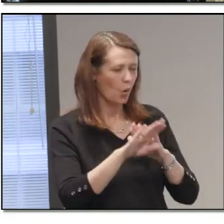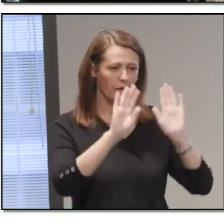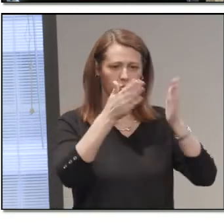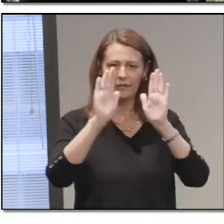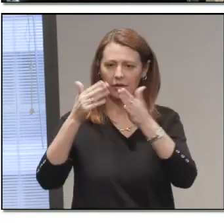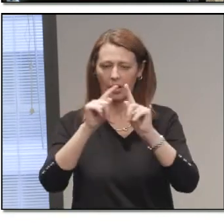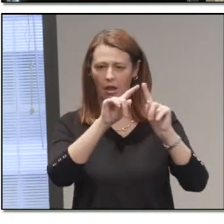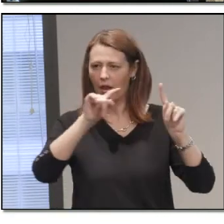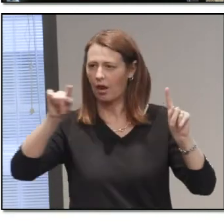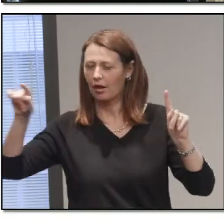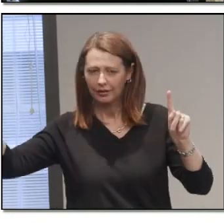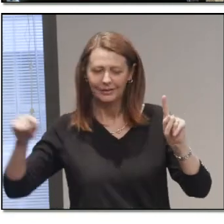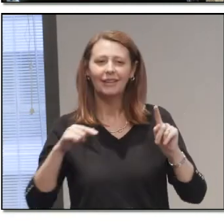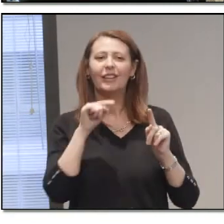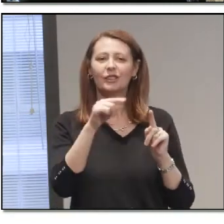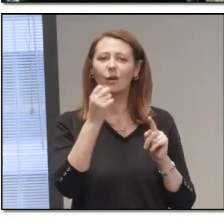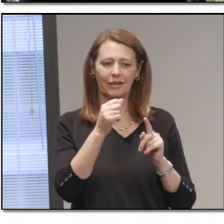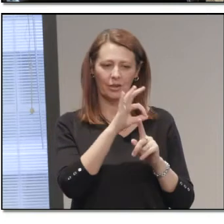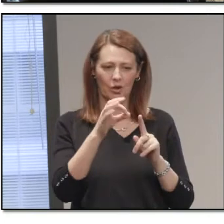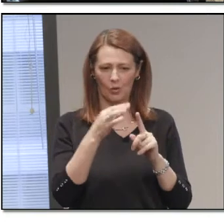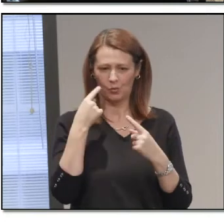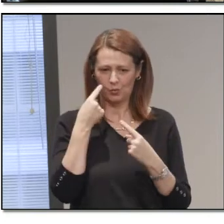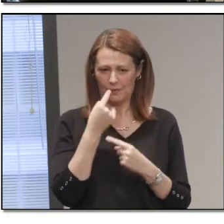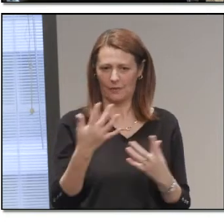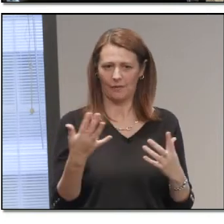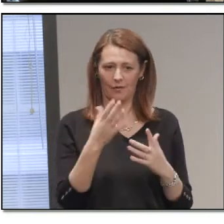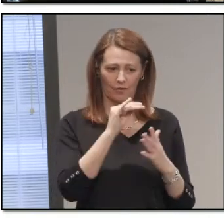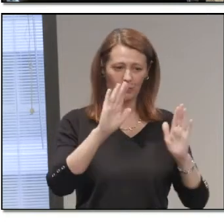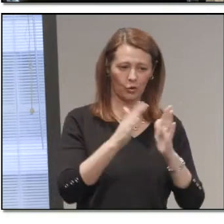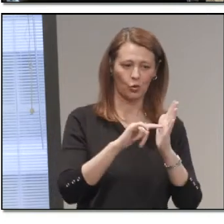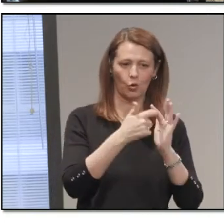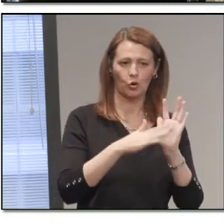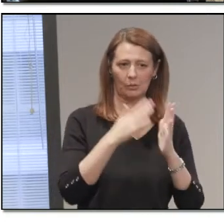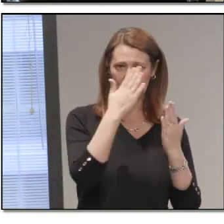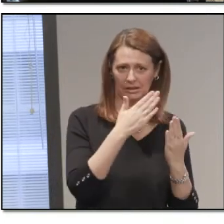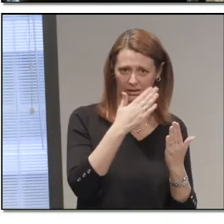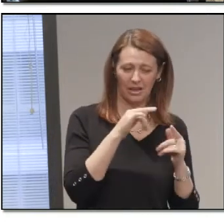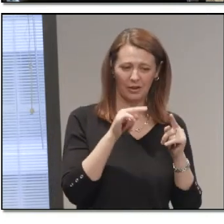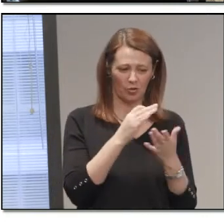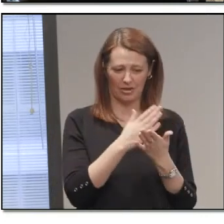or no observable effect levels from short-term studies don't really apply